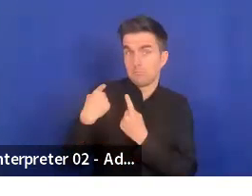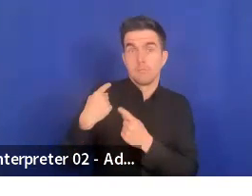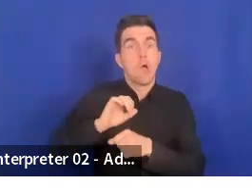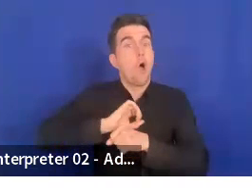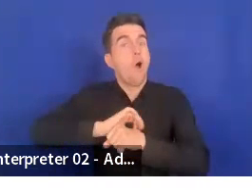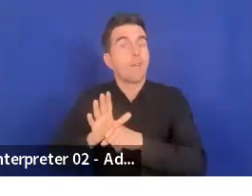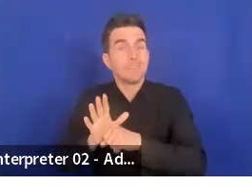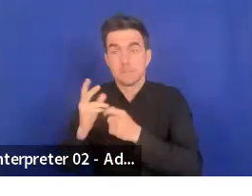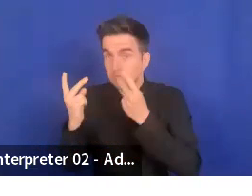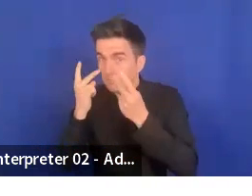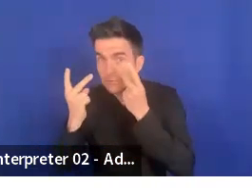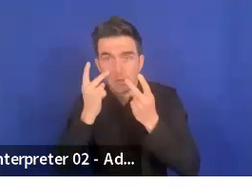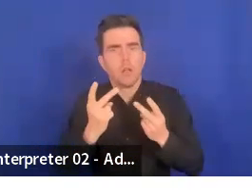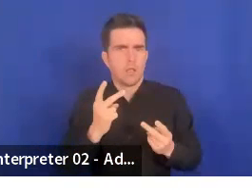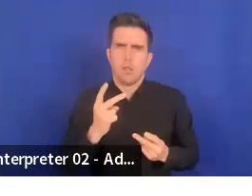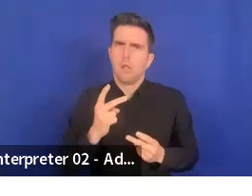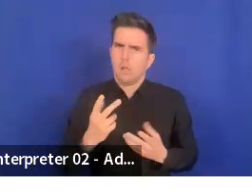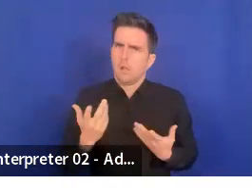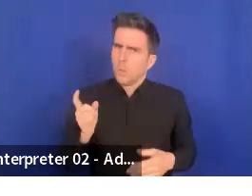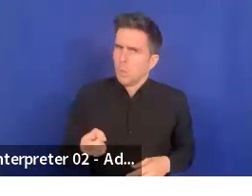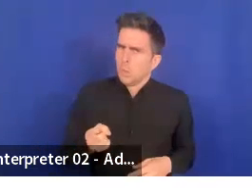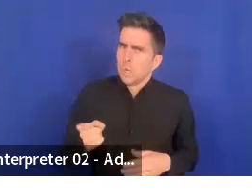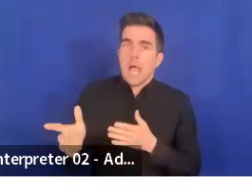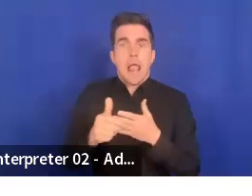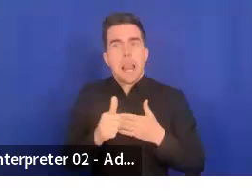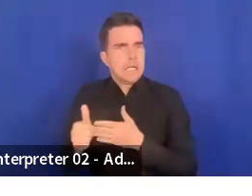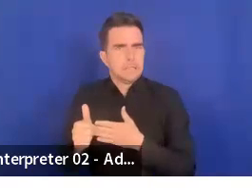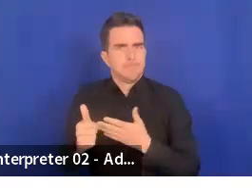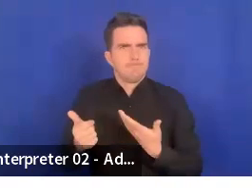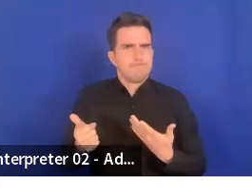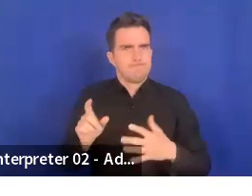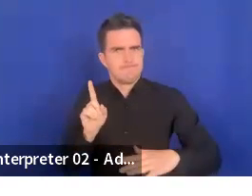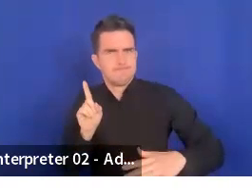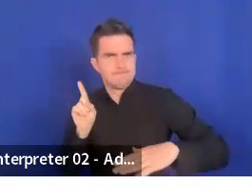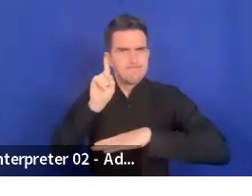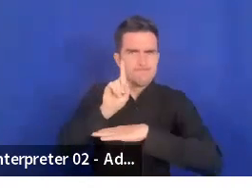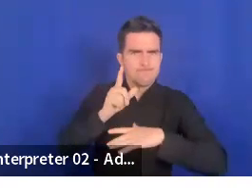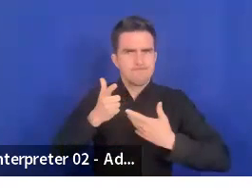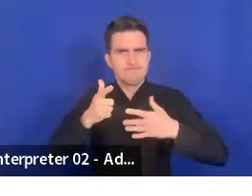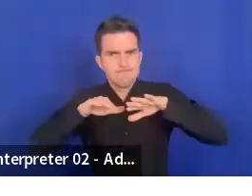takes that extra effort to reach the vulnerable, to reach the marginalized.